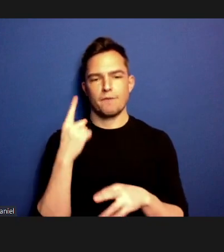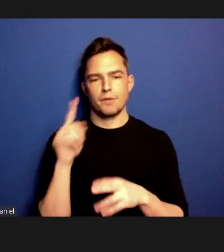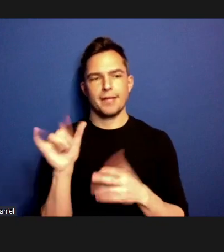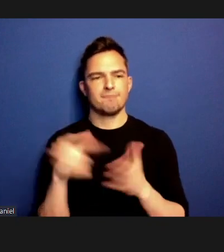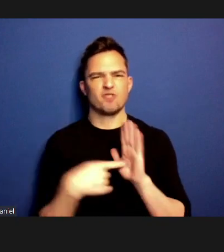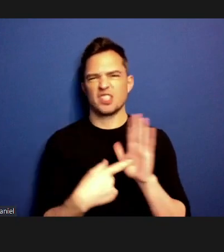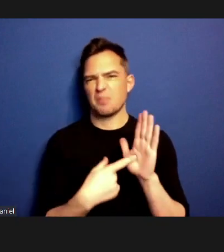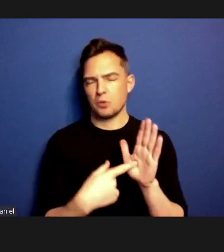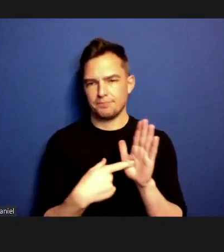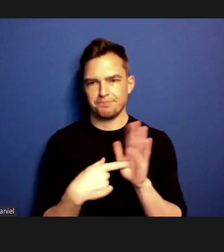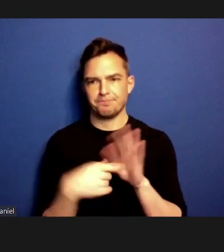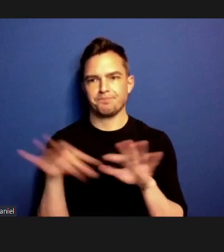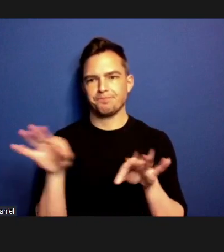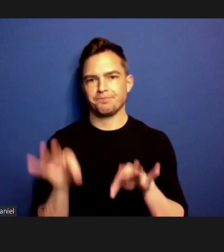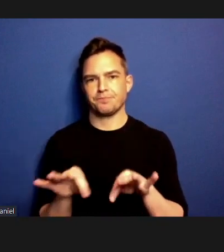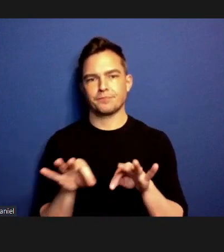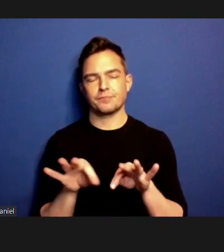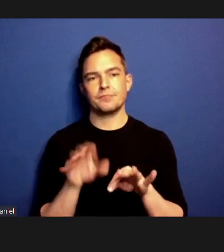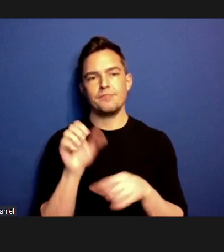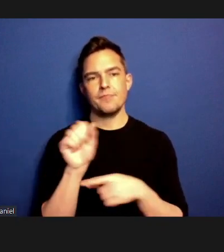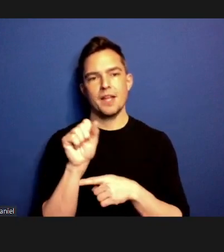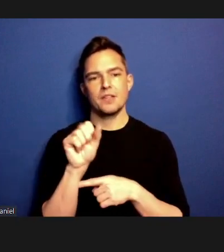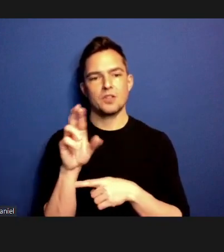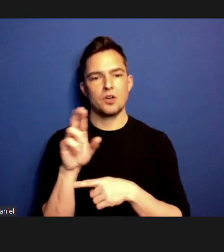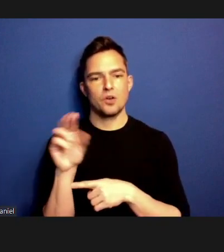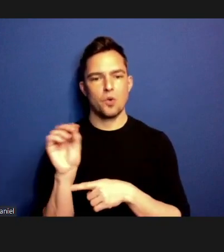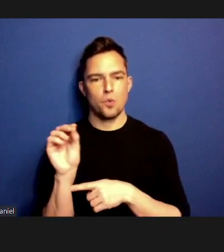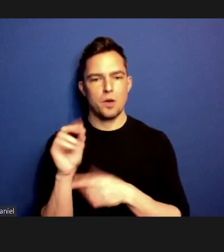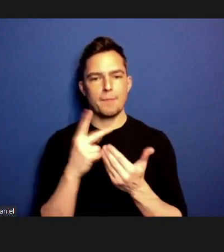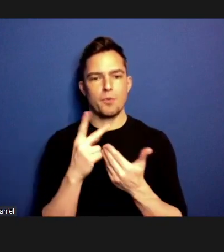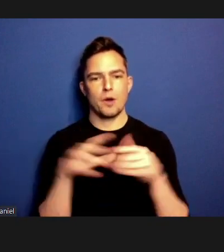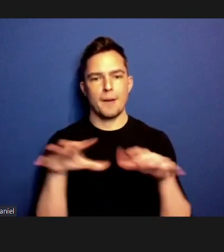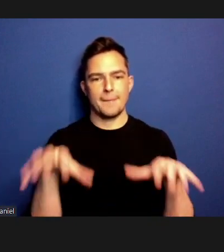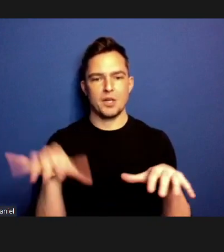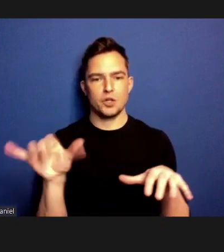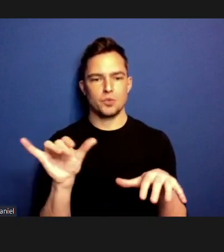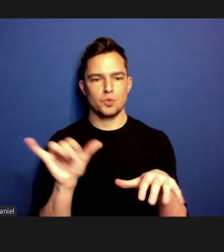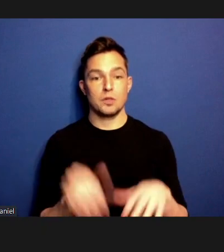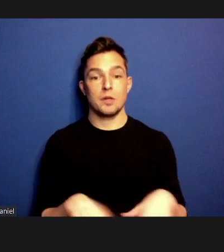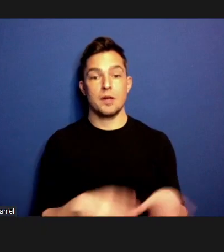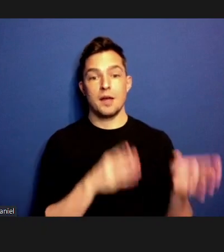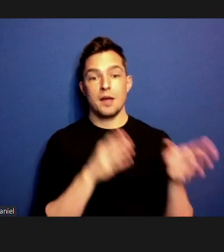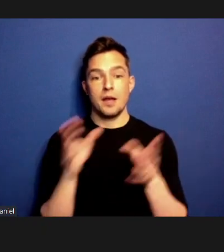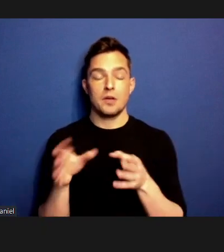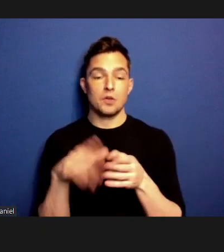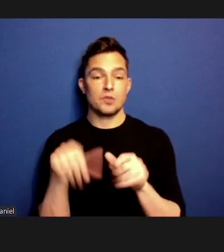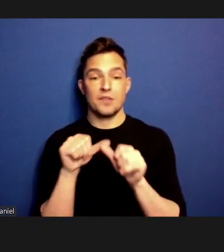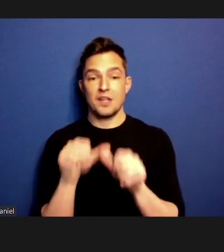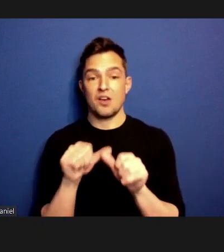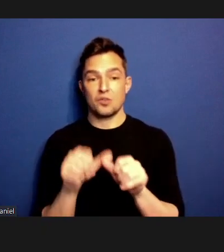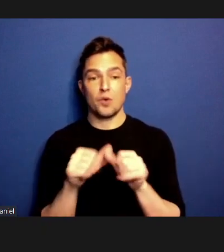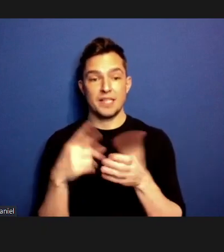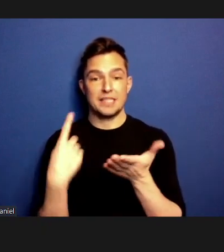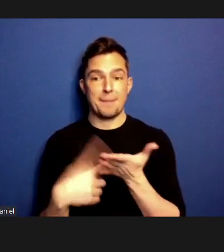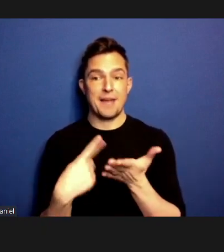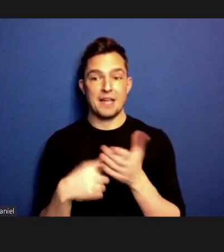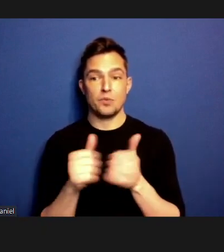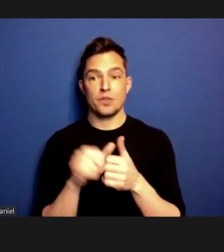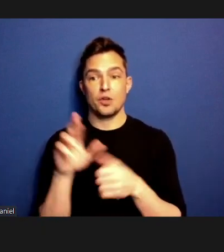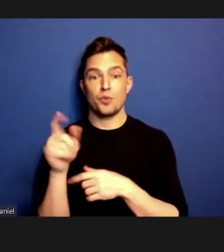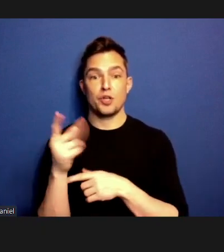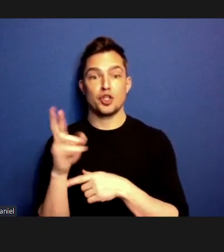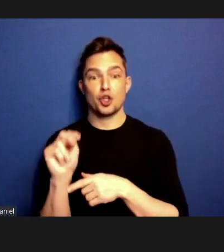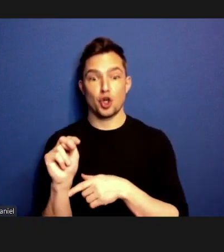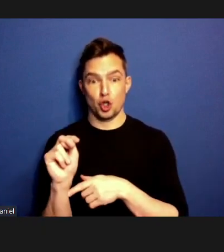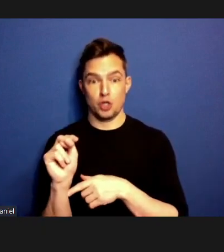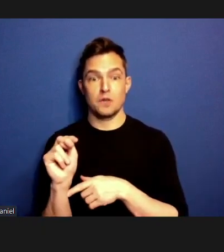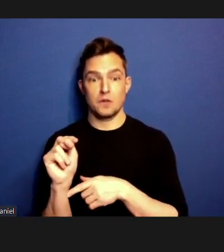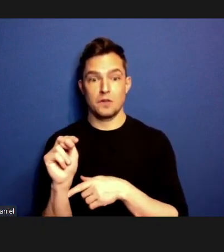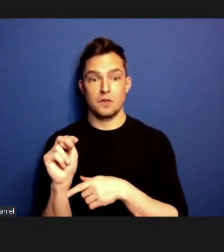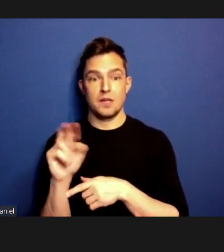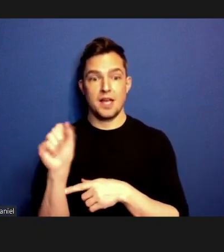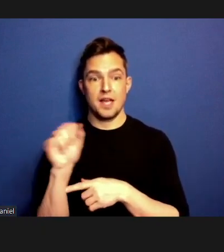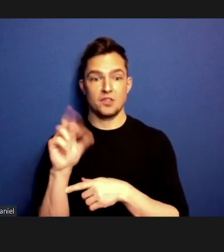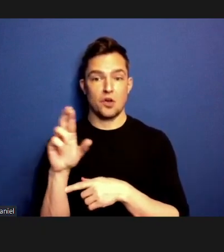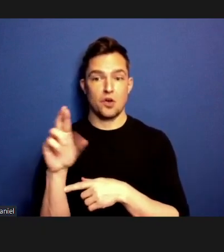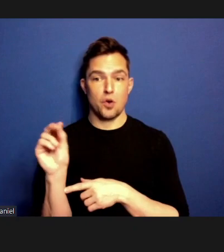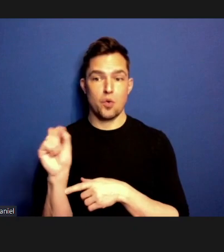the SRO program here, as well as the ongoing debates with returning SROs either in their